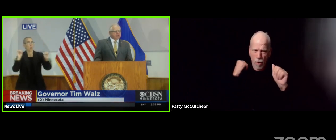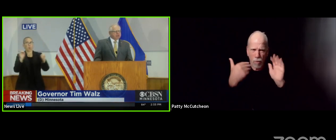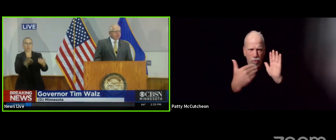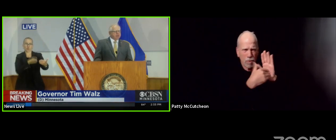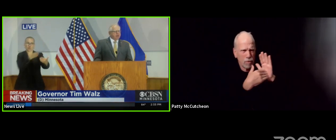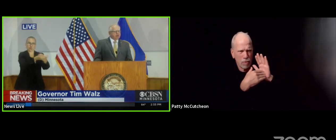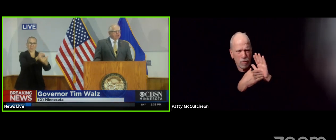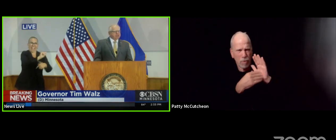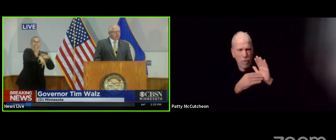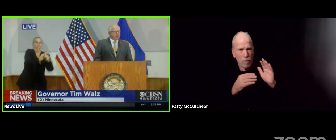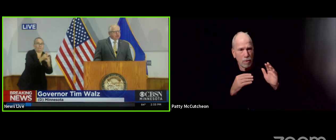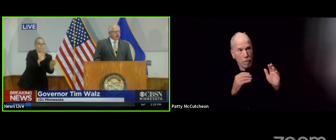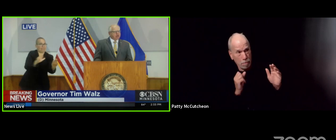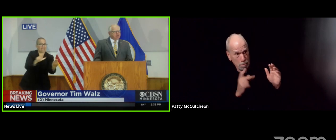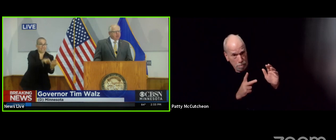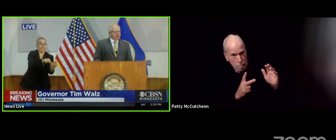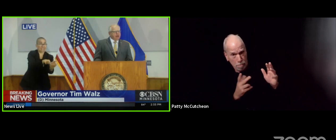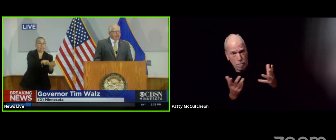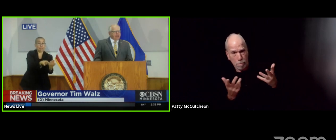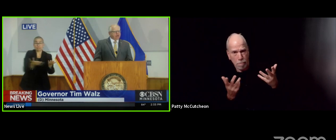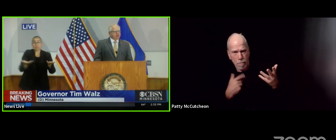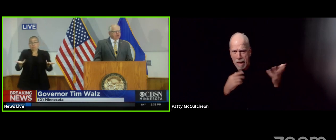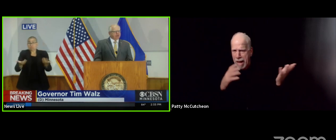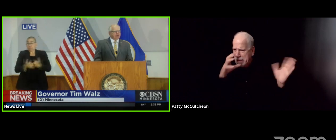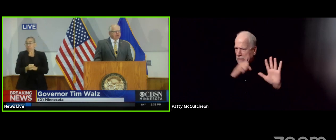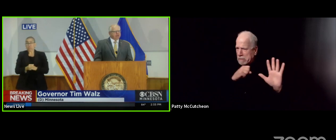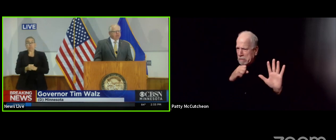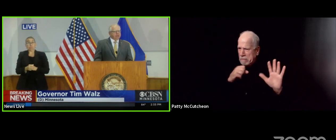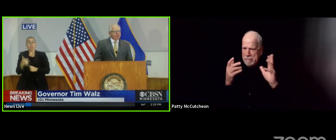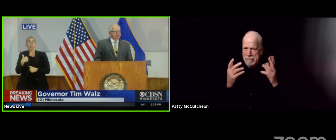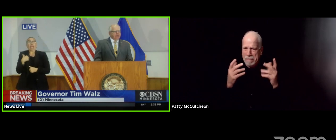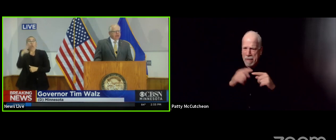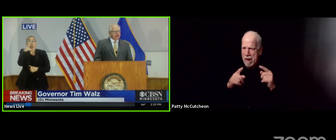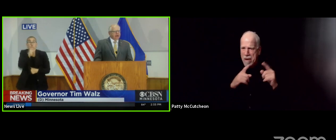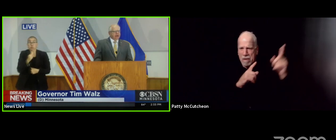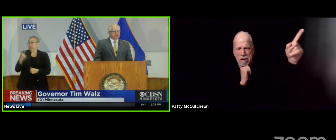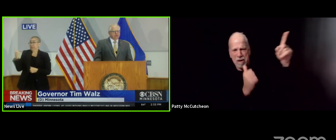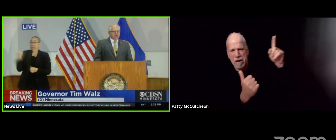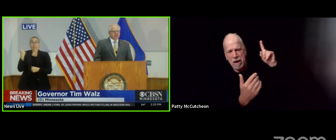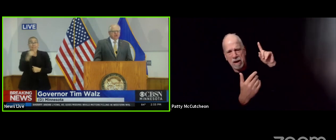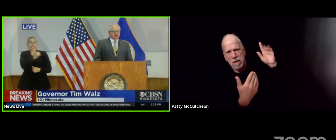SOMETHING THERE THAT SOMEONE TALKED TO PHARMA. I DO THINK THERE NEEDS TO BE